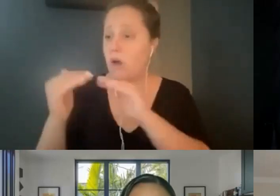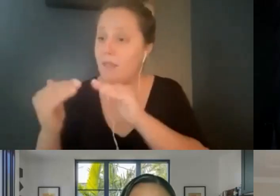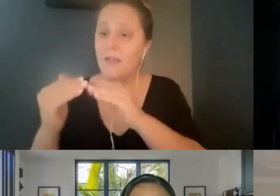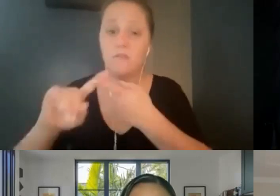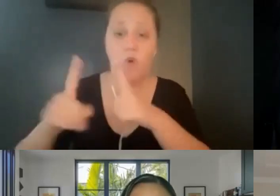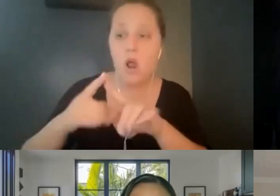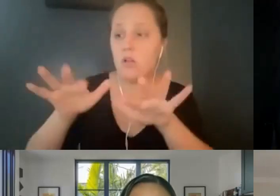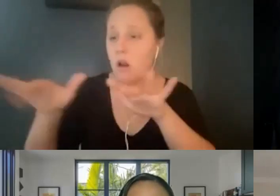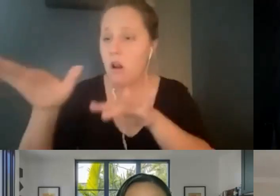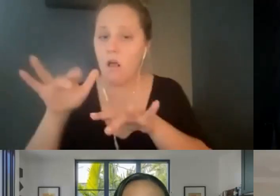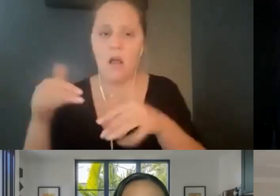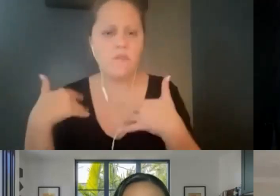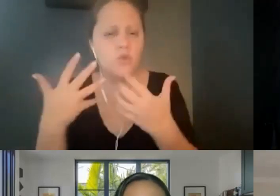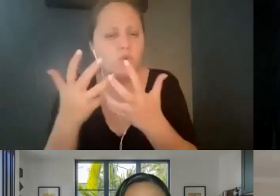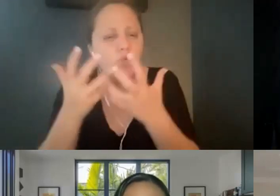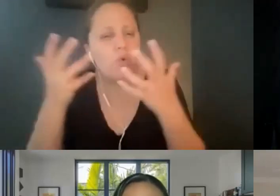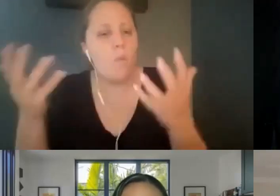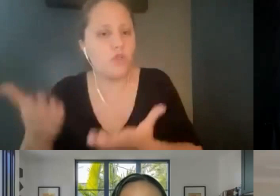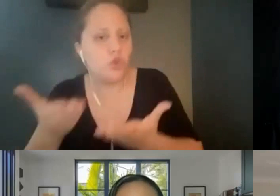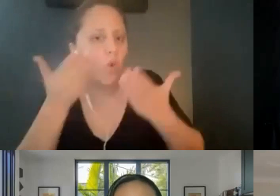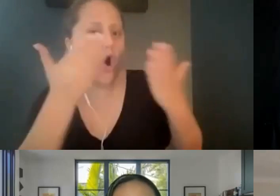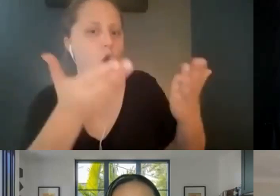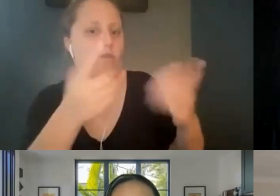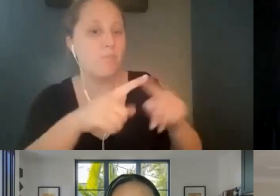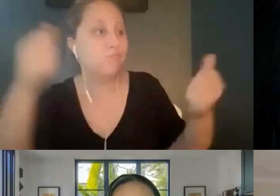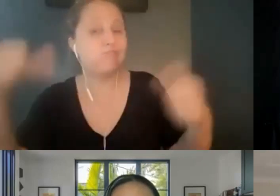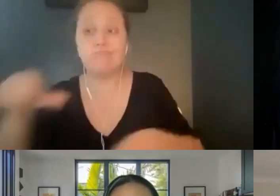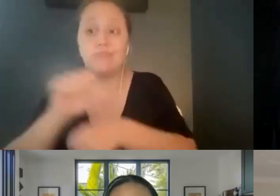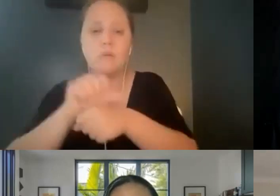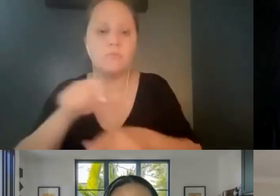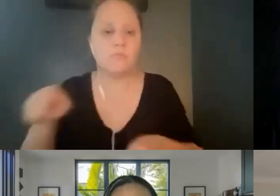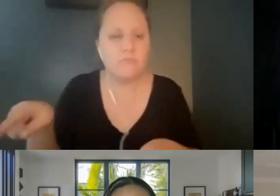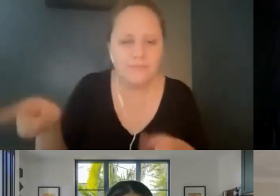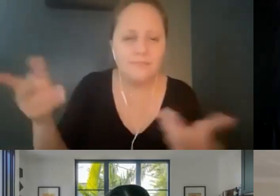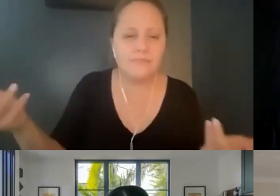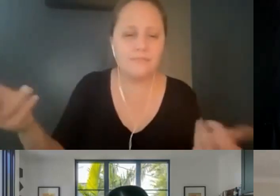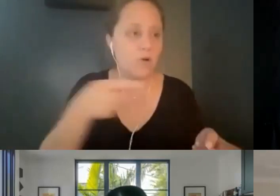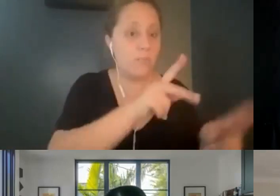every bit as much to offer as the people that are not yet disabled.